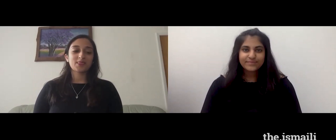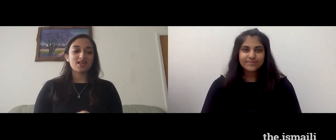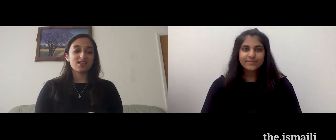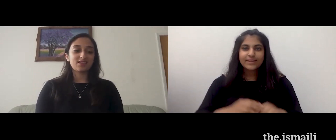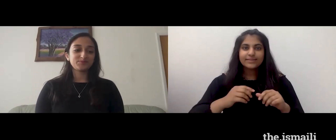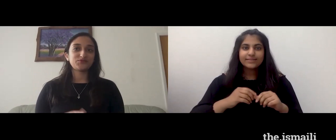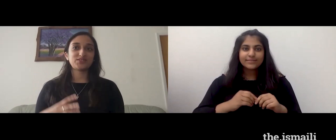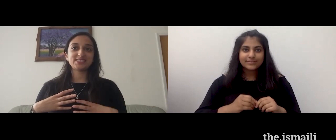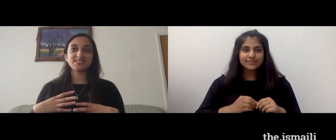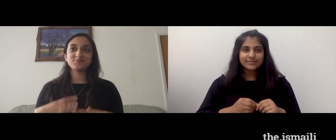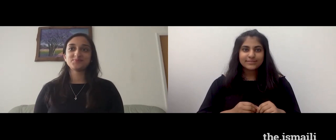Ready?